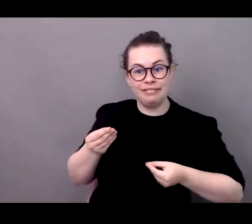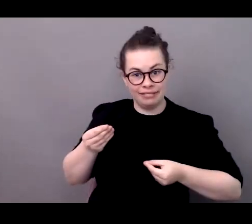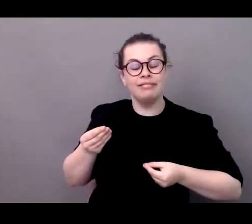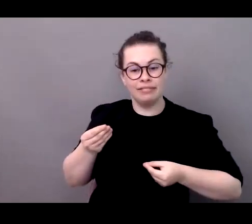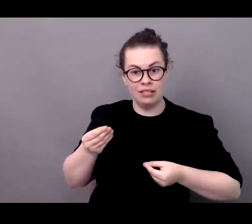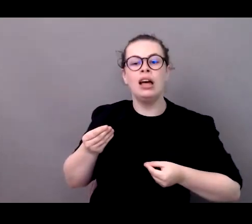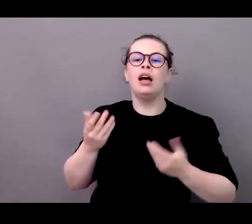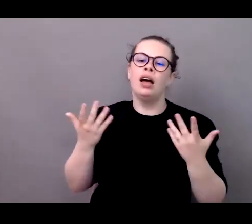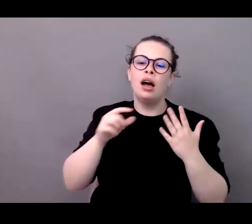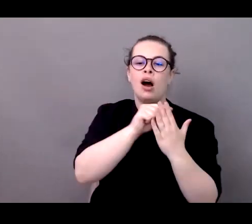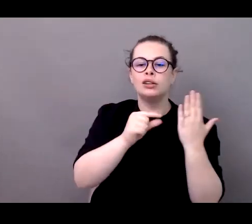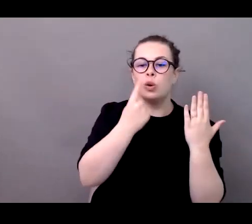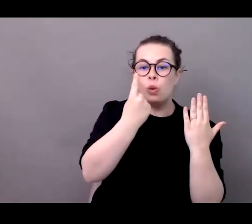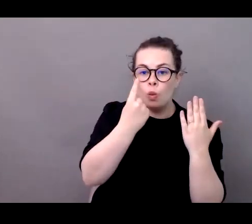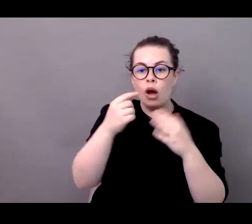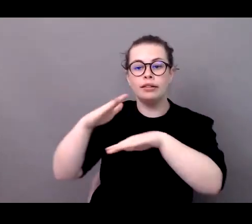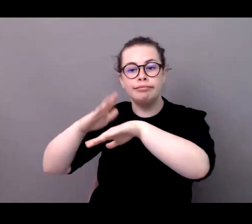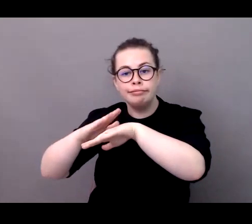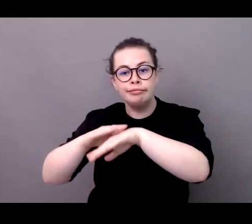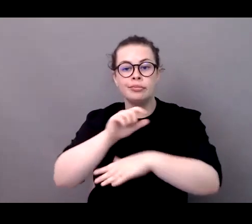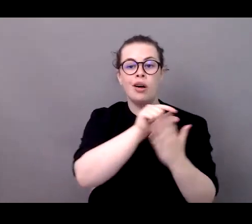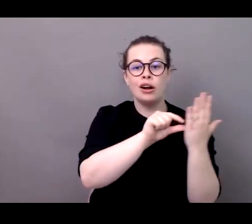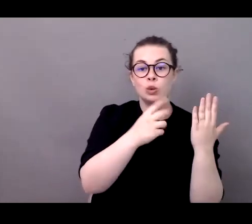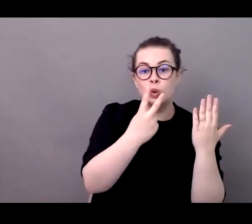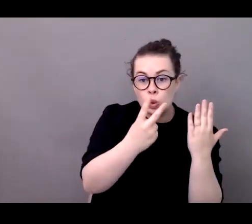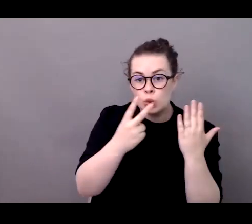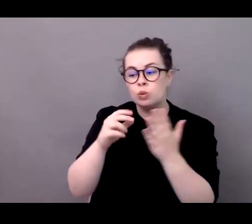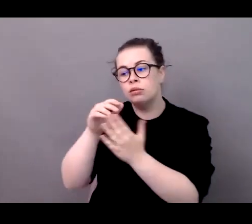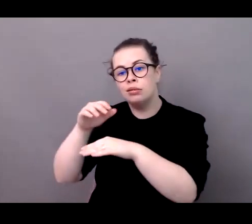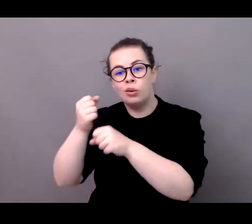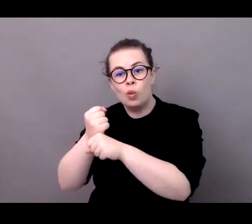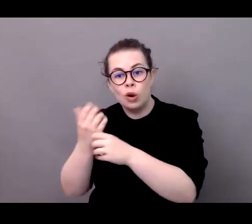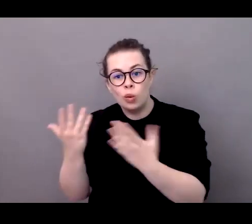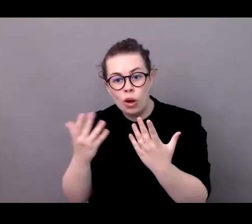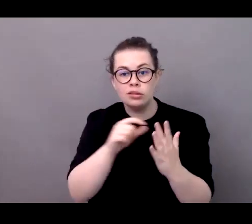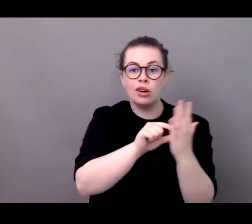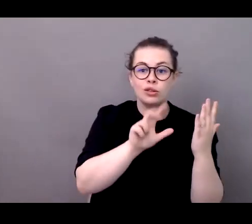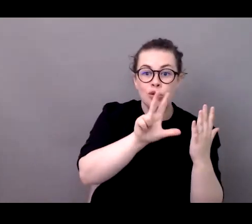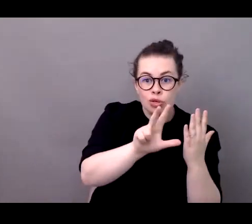in terms of the recommendations to countries. So now we have a much bigger scope in this document